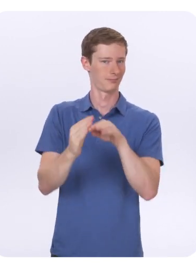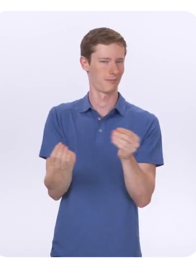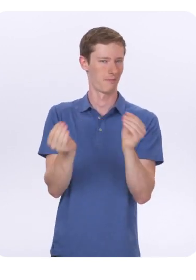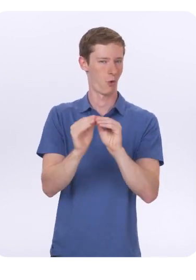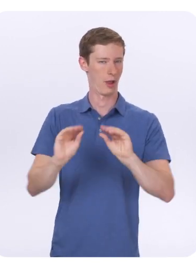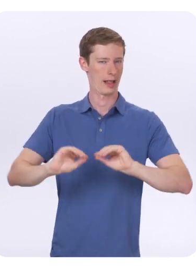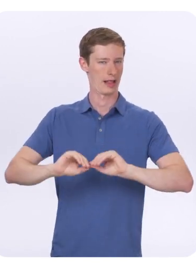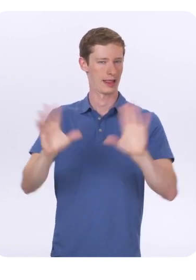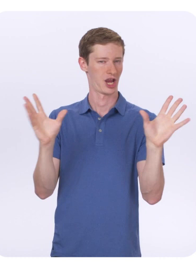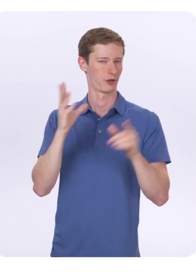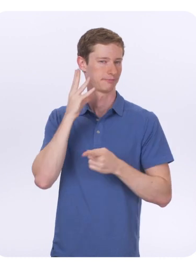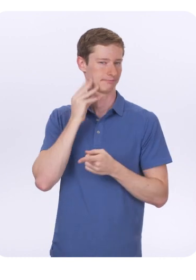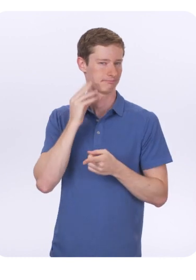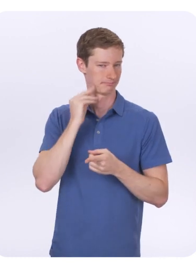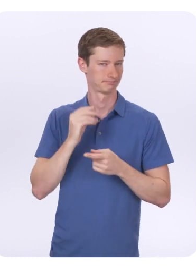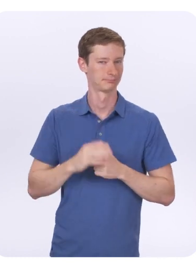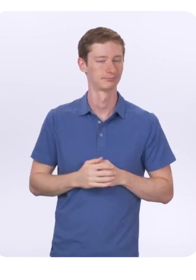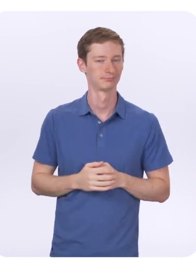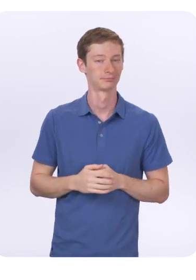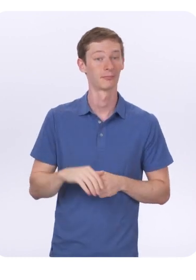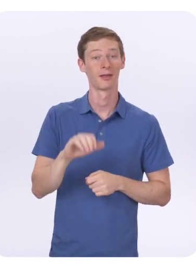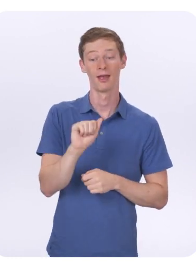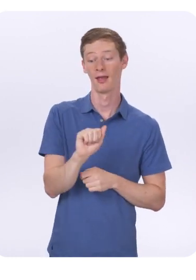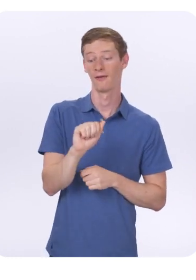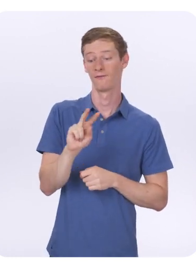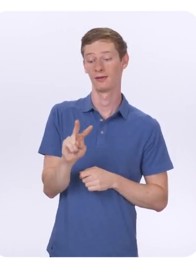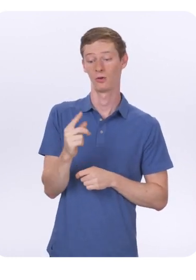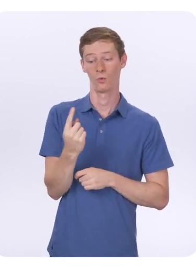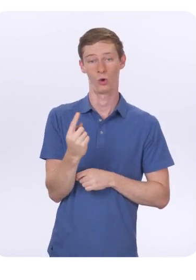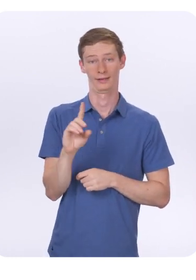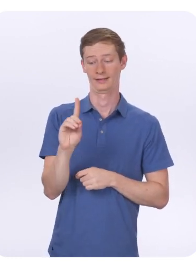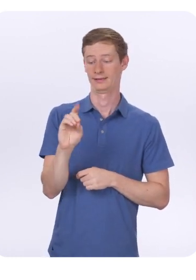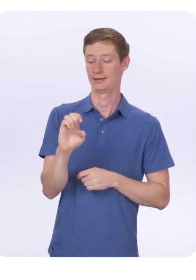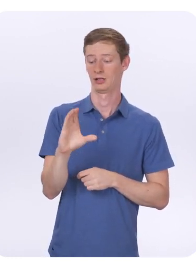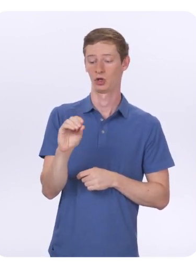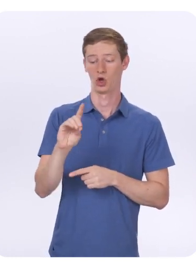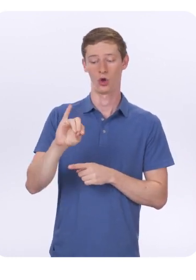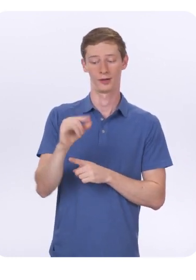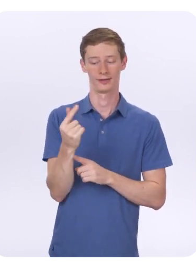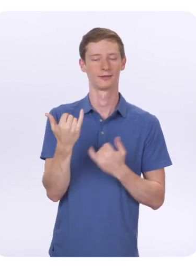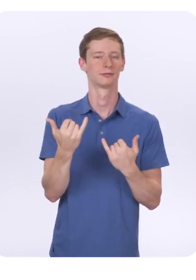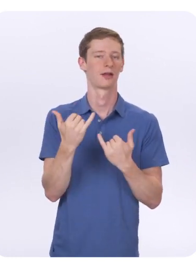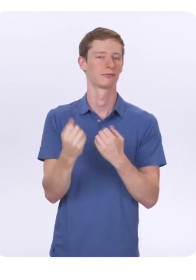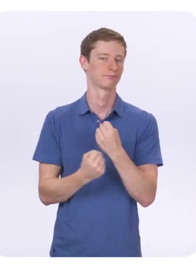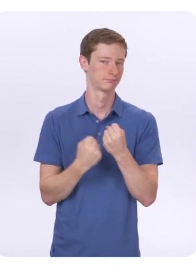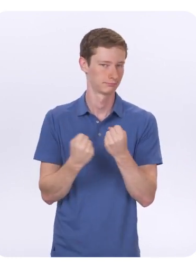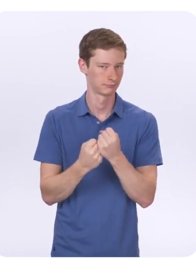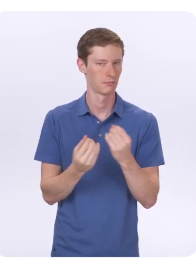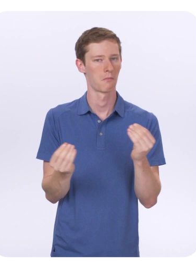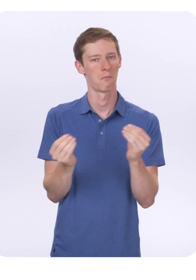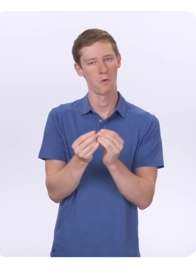In addition, AV1 decoding is now supported, which is a more efficient video decoding algorithm.